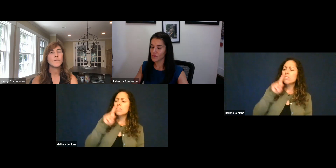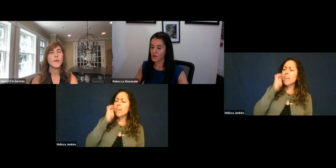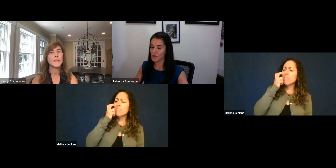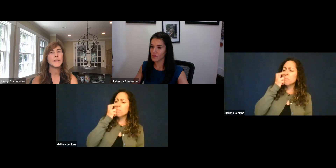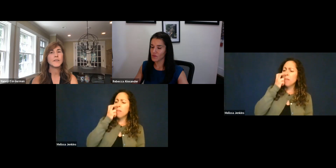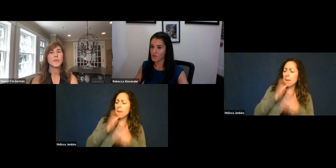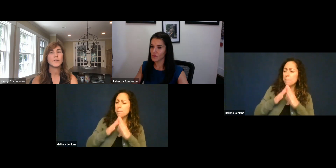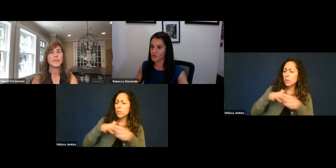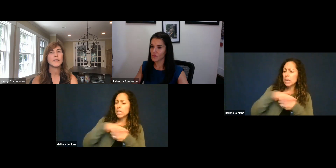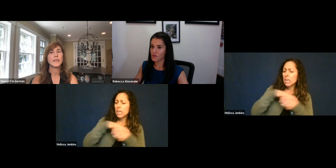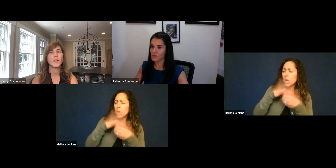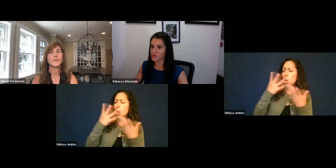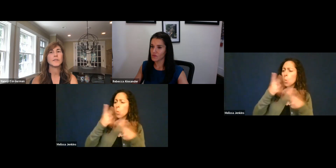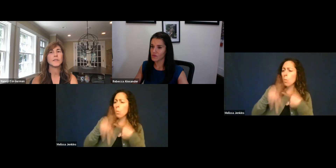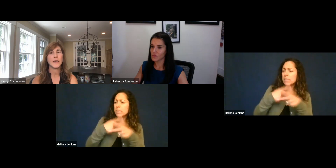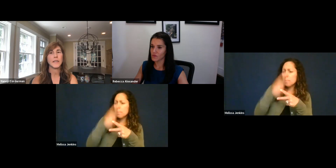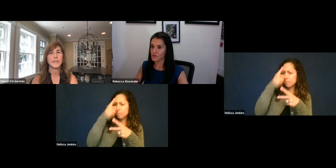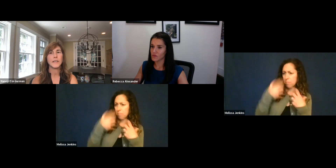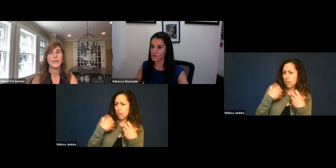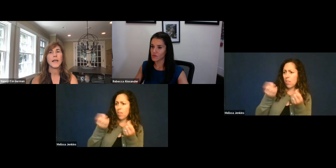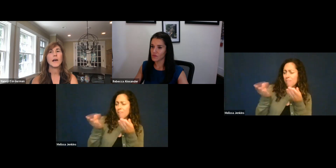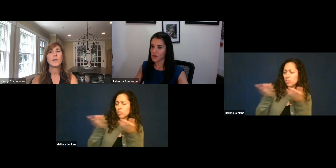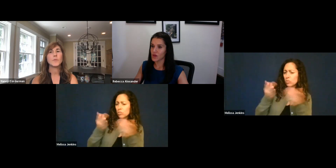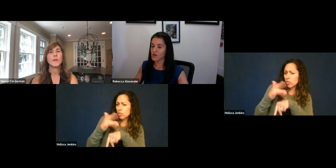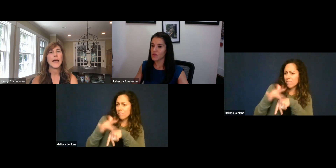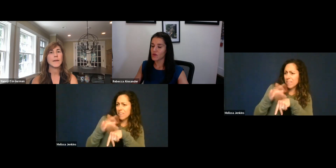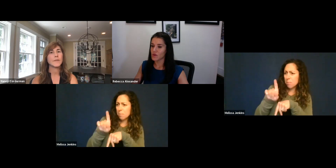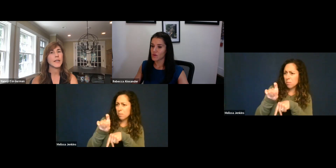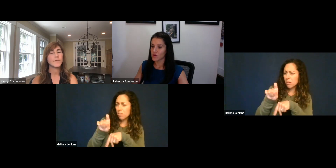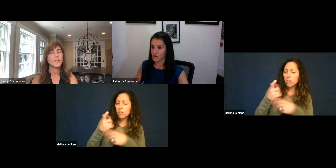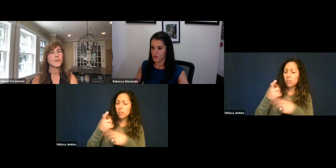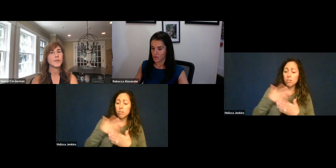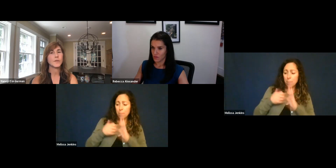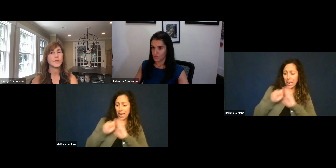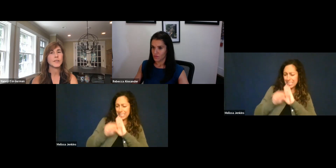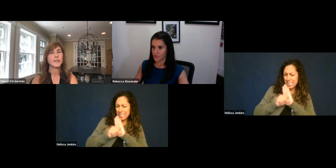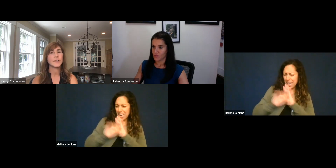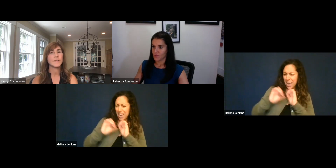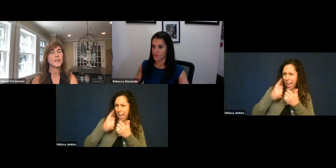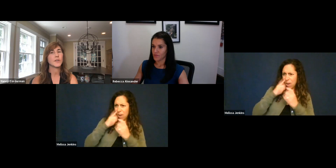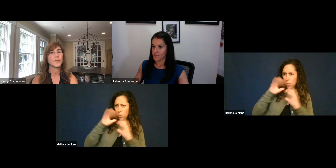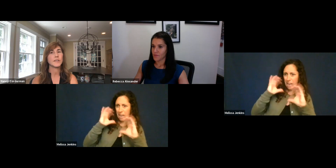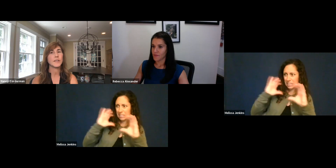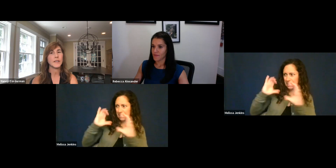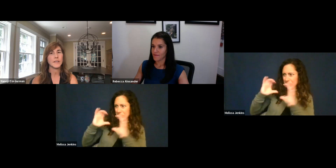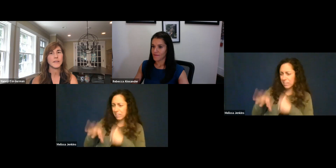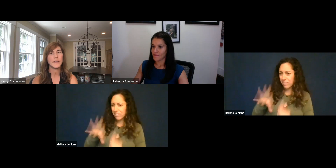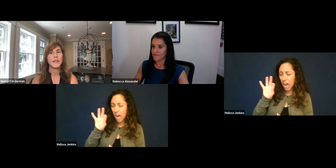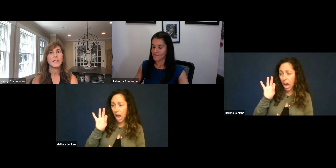find these services in our state? How can we advocate for those services if they don't exist?